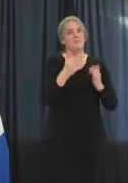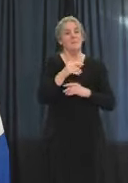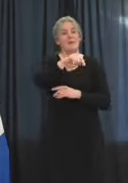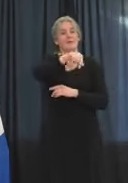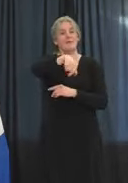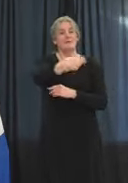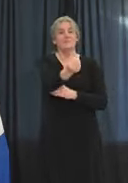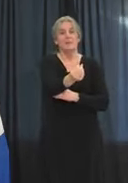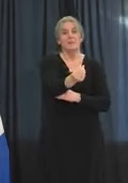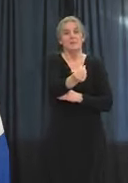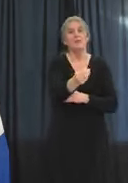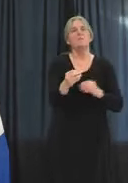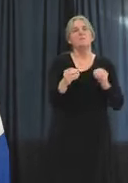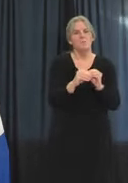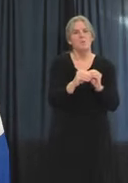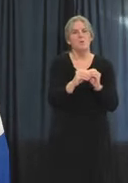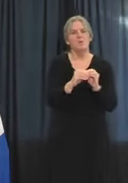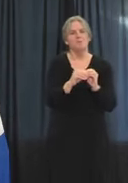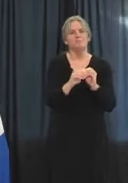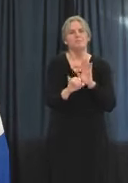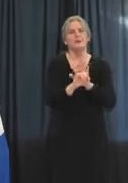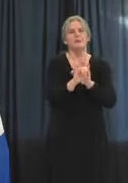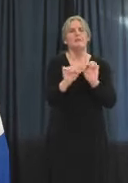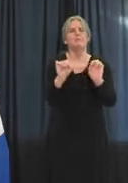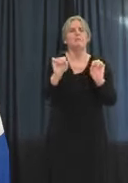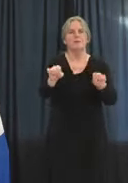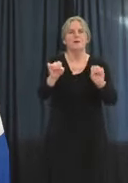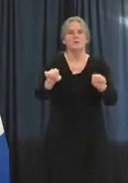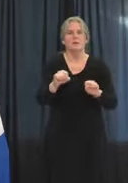Monday there will be more cases identified. [ Speaking French ] [ Speaking French, no